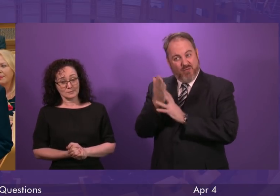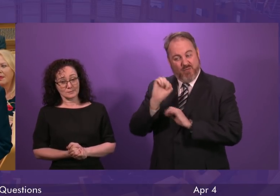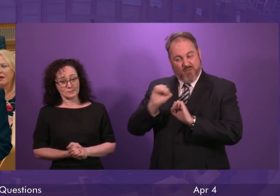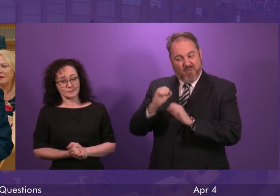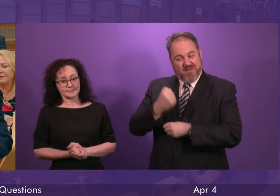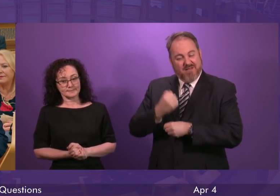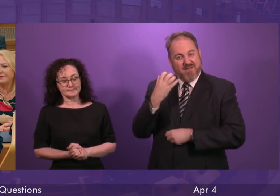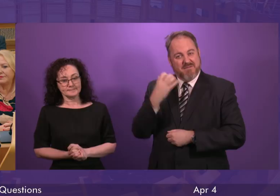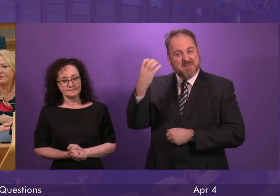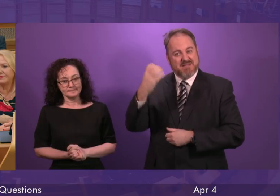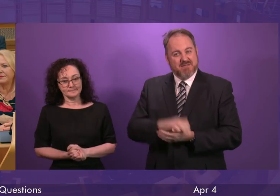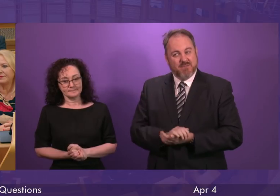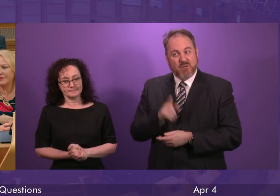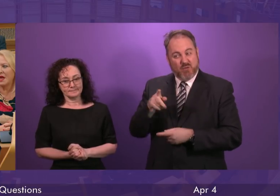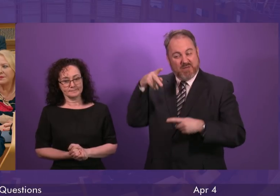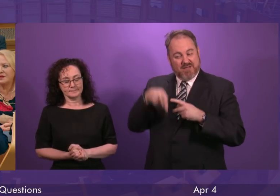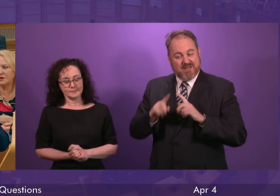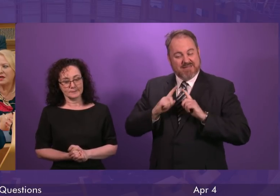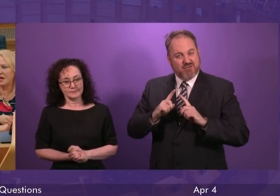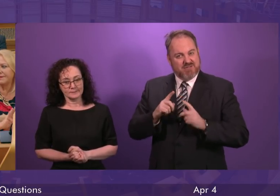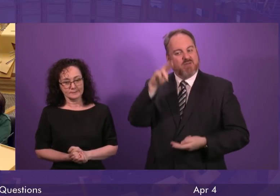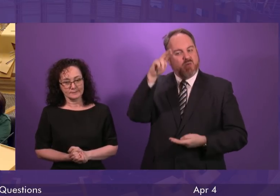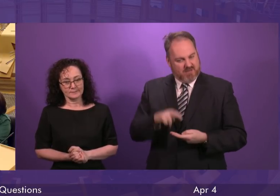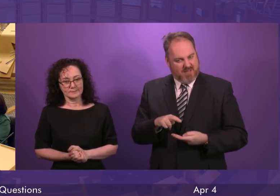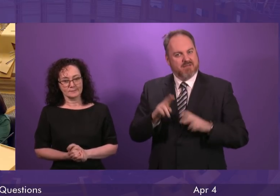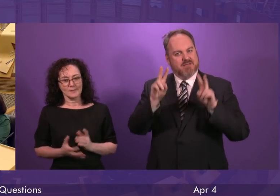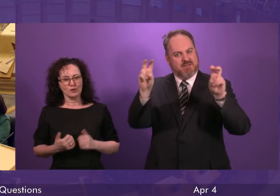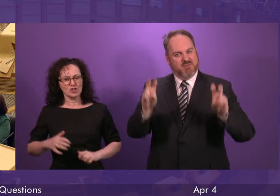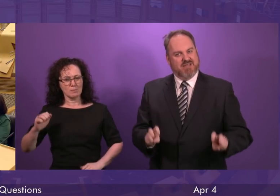she cuts teacher numbers, she restricts the subjects that pupils can take?